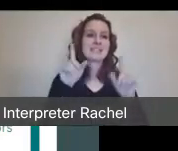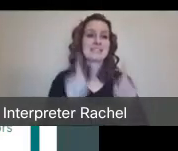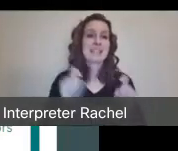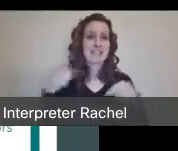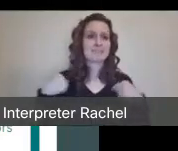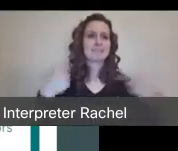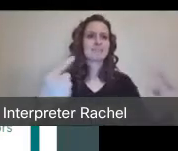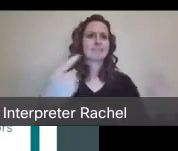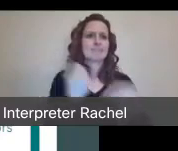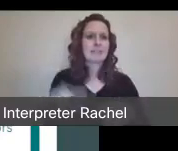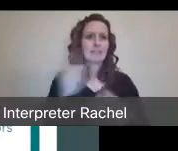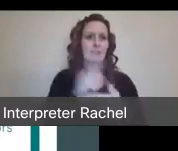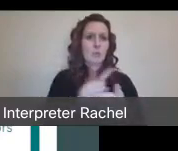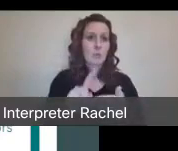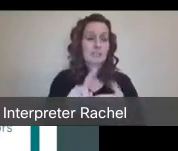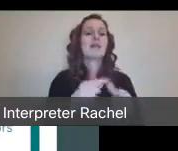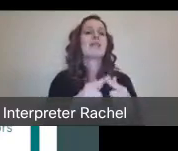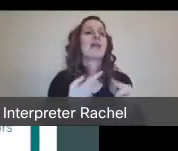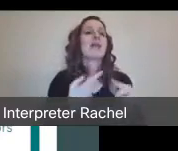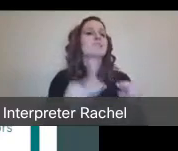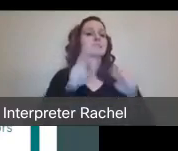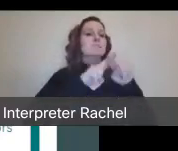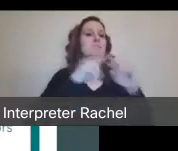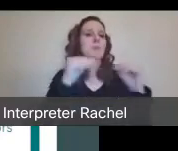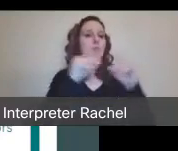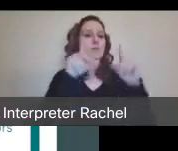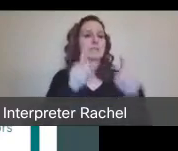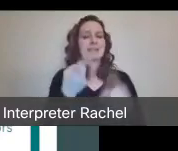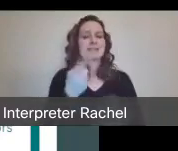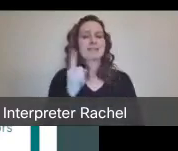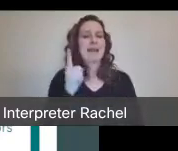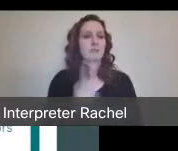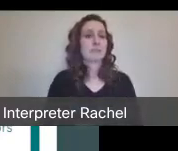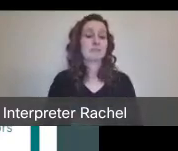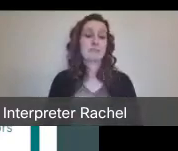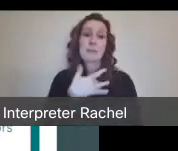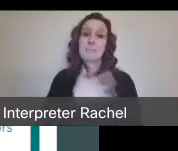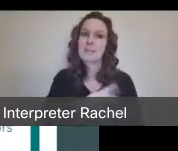We saw an uptick this past week. So usually that means there's a few more people out